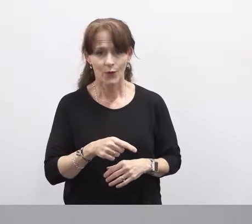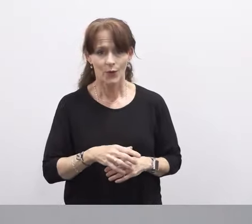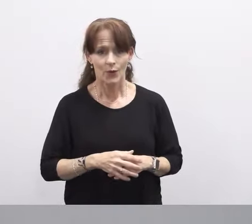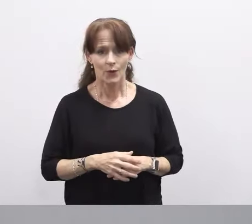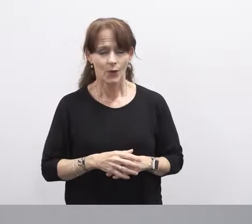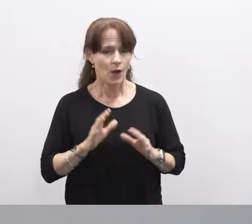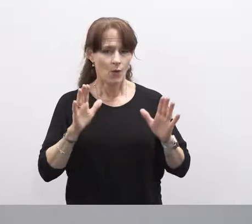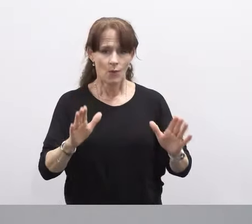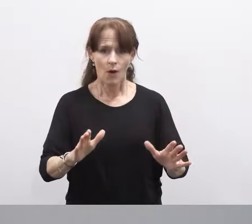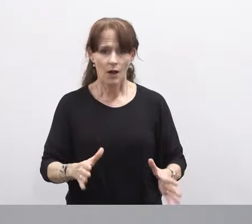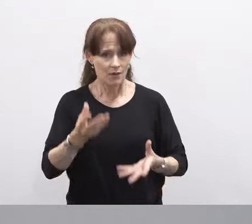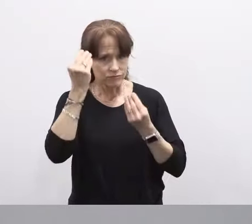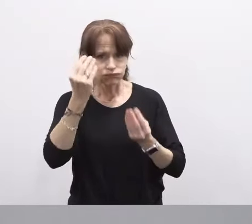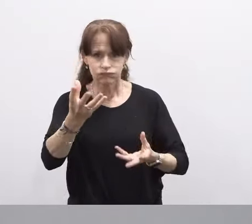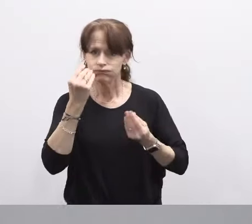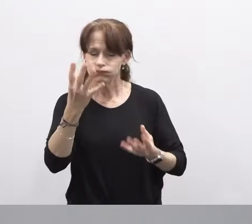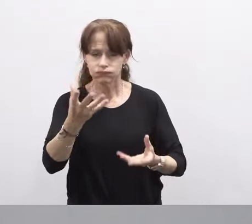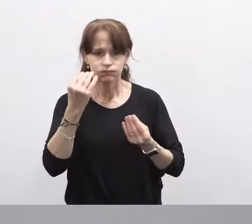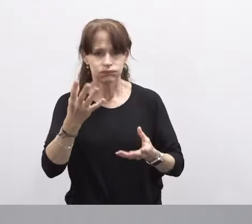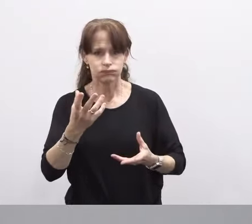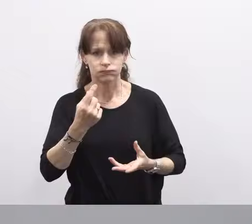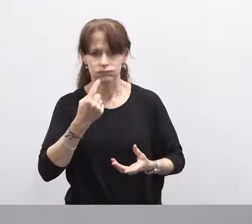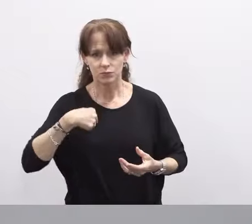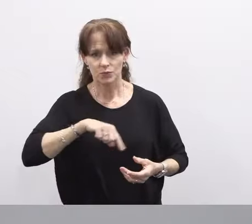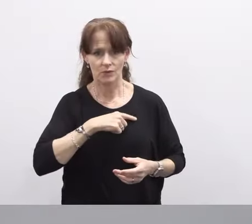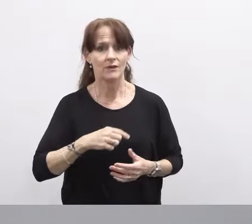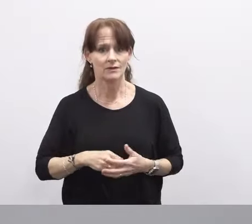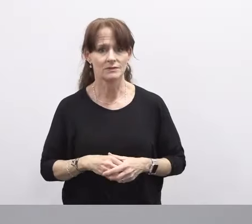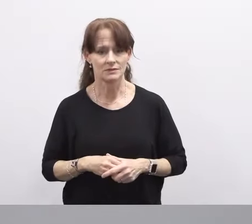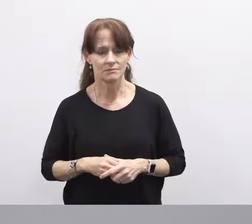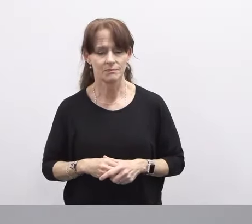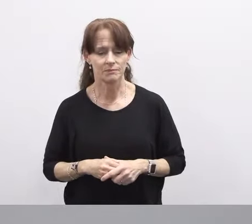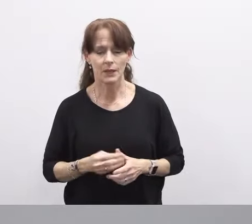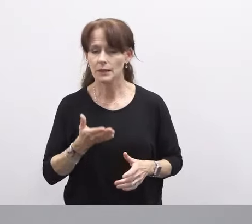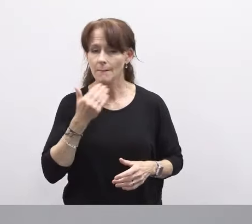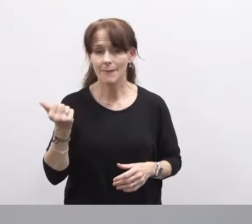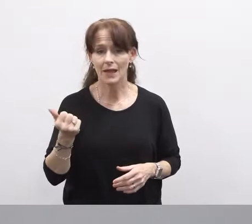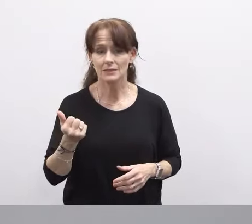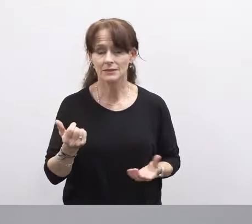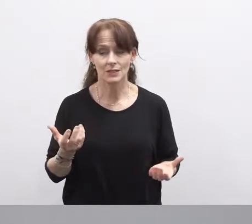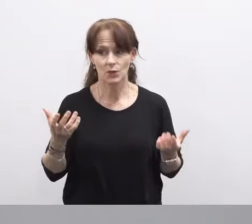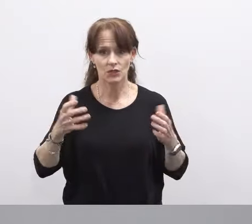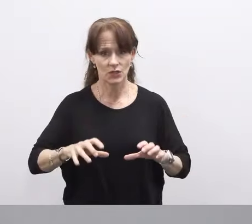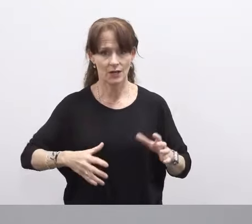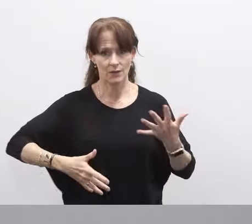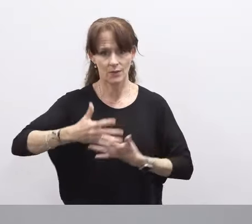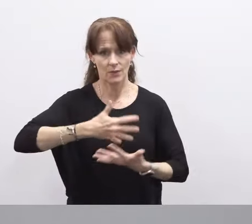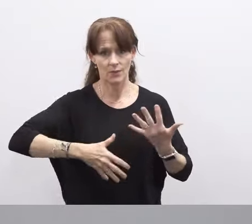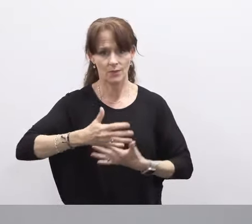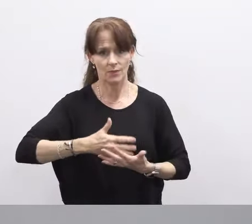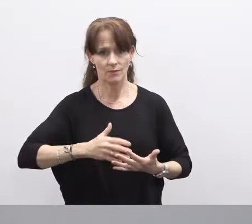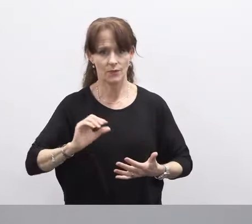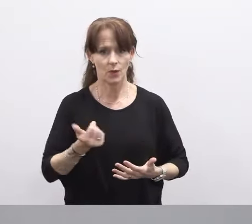that you provided us. And then the best part for me was that you had a chance to interact with our facilities dream team.